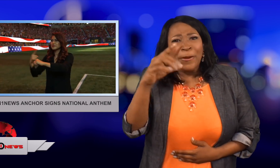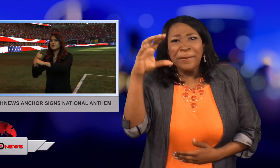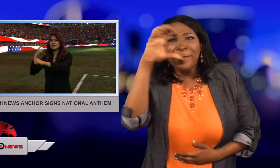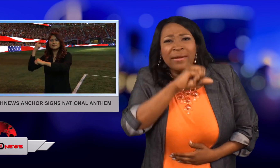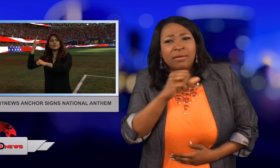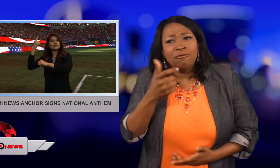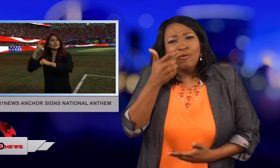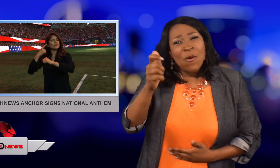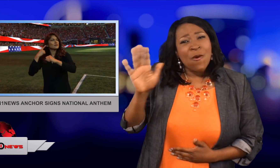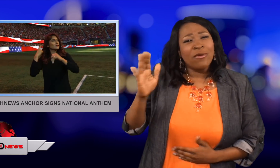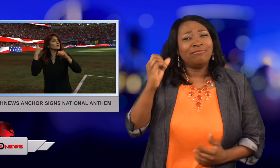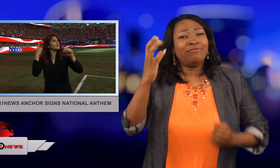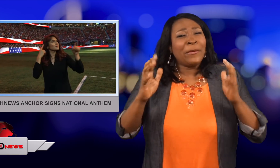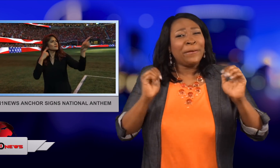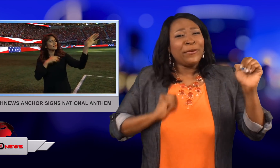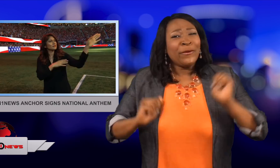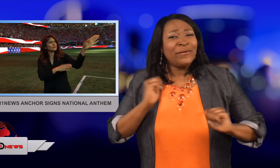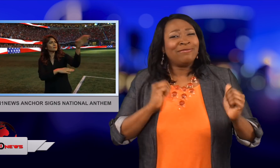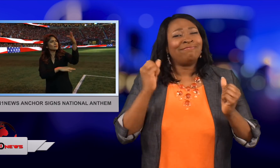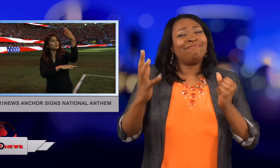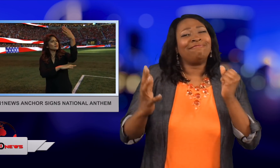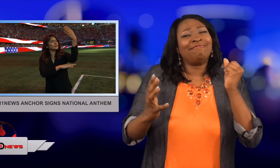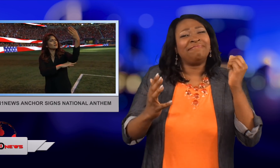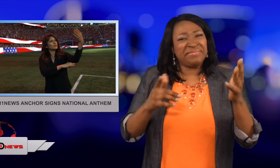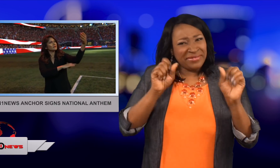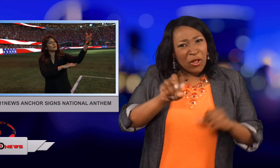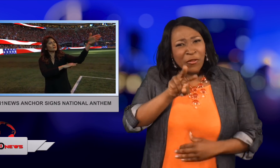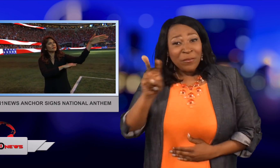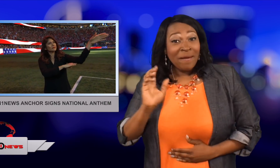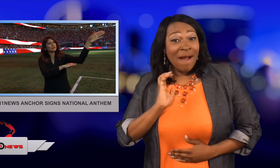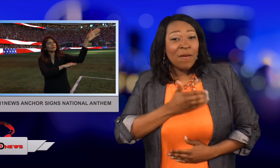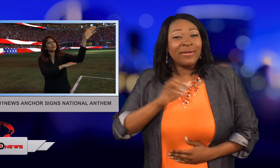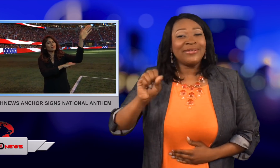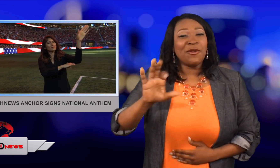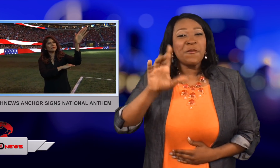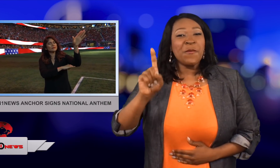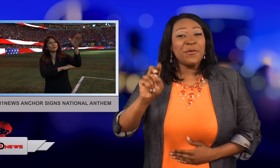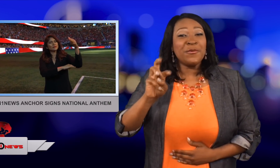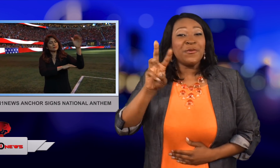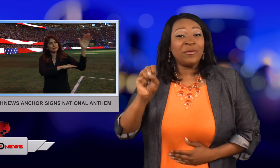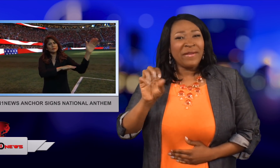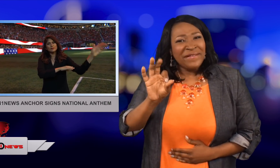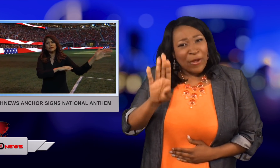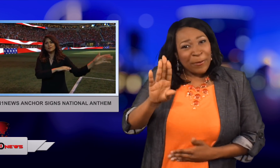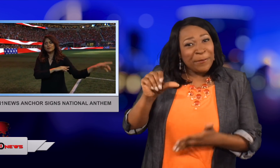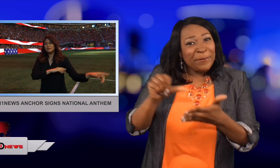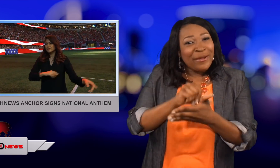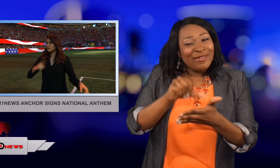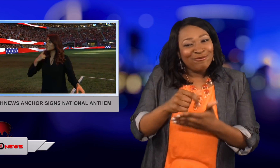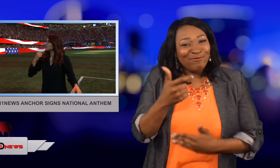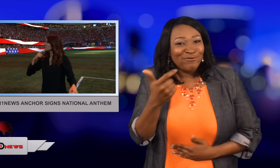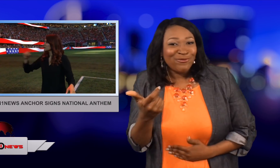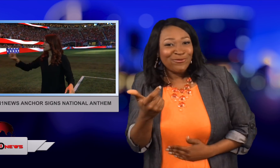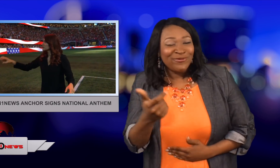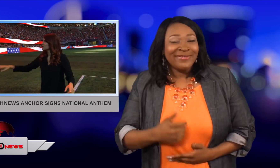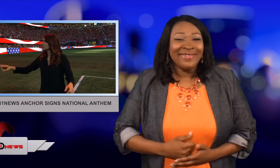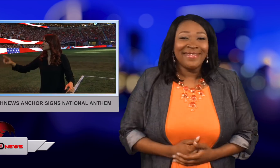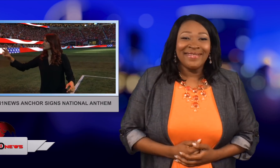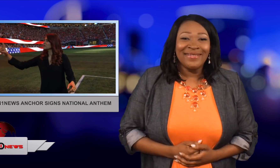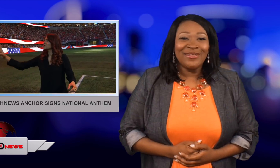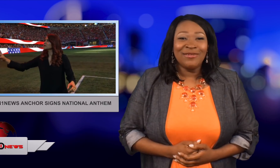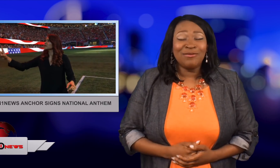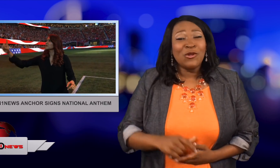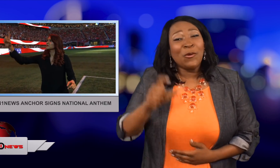If you missed the performance, you can see it in its entirety on our Facebook page.